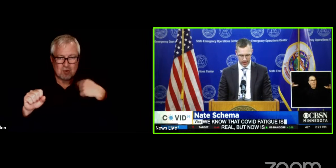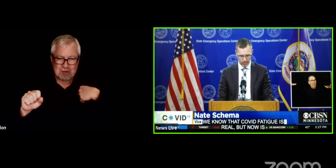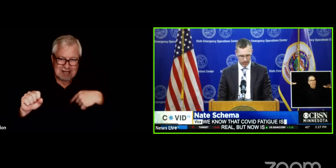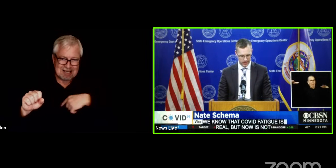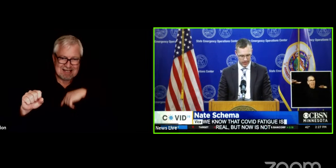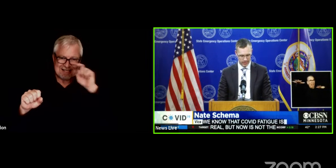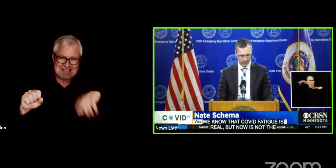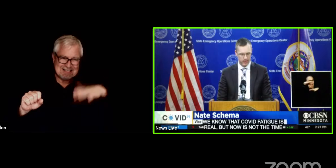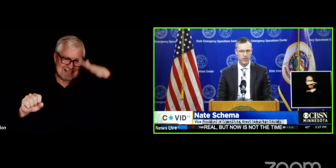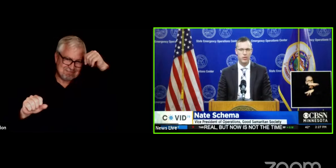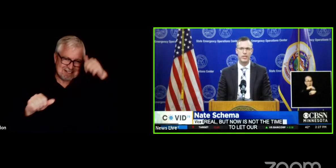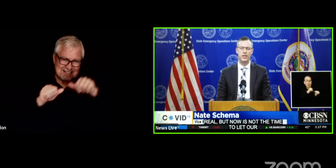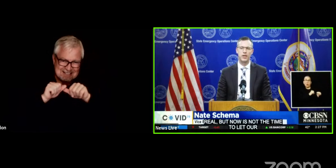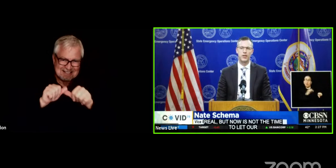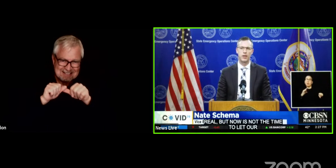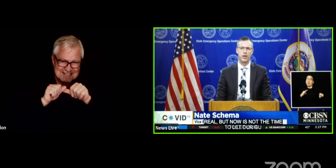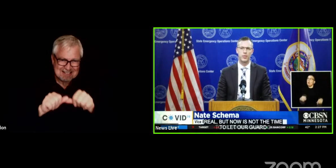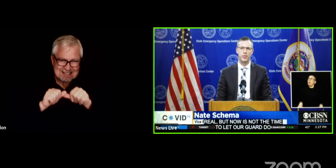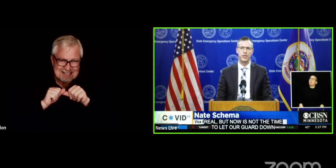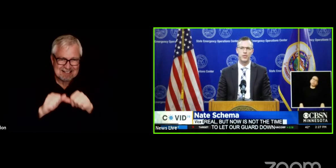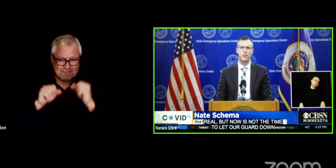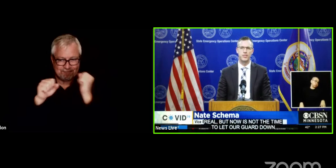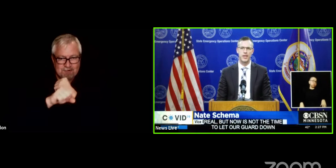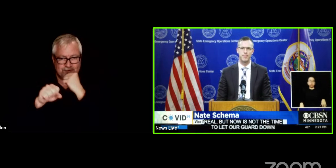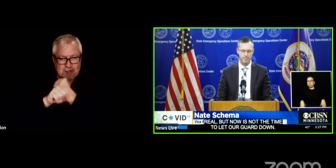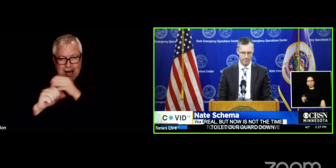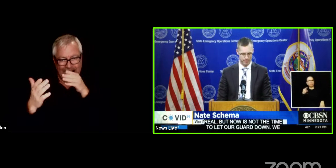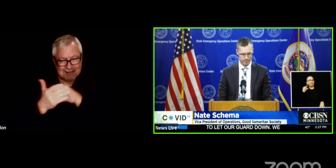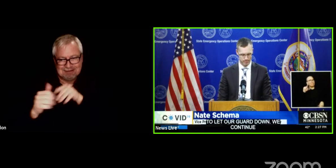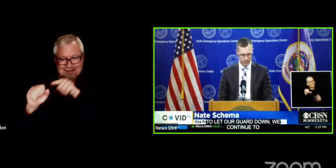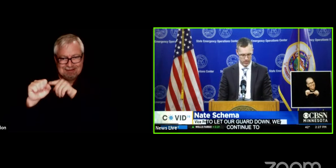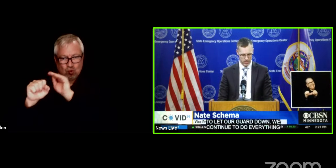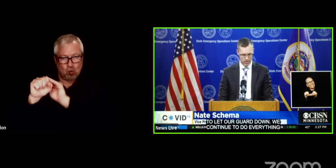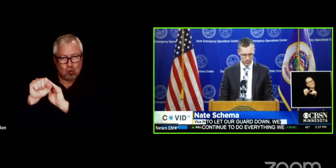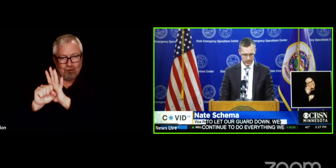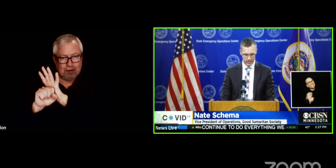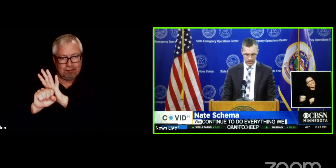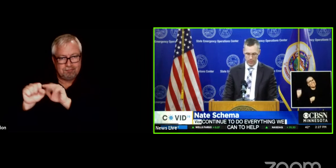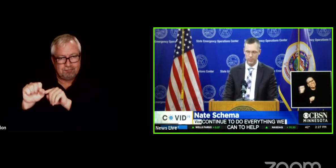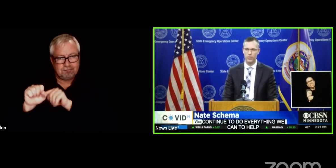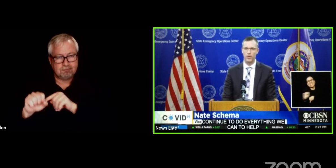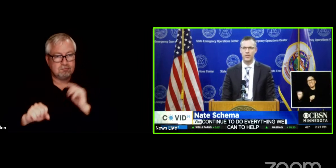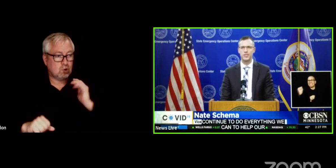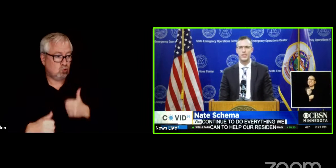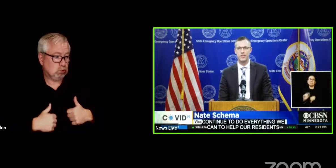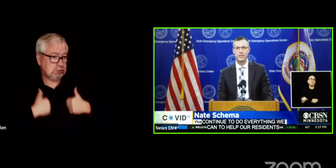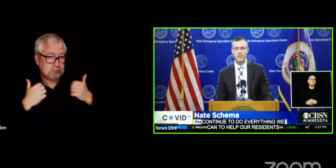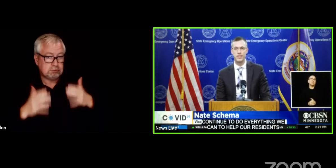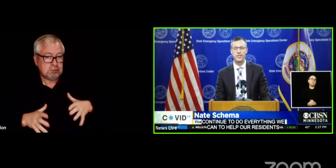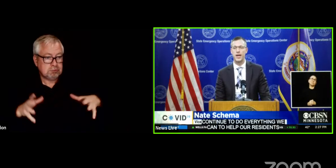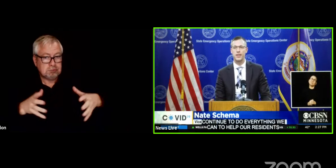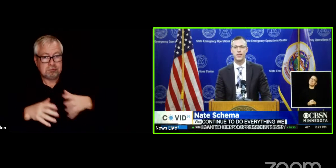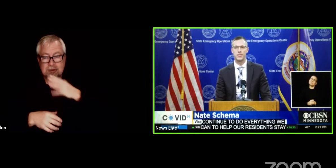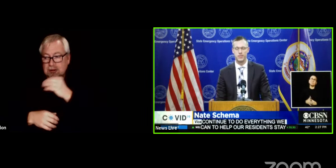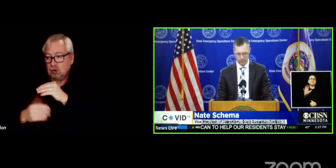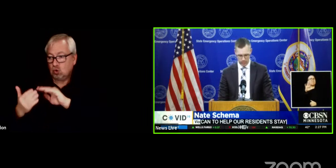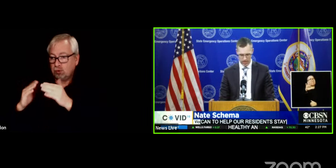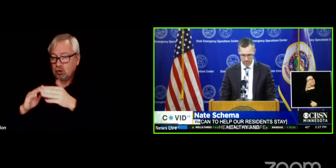HEALTHY AND SAFE AND WE NEED OUR COMMUNITY TO DO THE SAME. PLEASE CONTINUES TO FOLLOW ALL THE CDC GUIDELINES, WEARING A